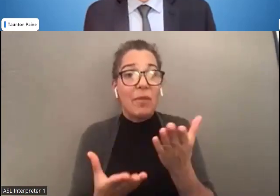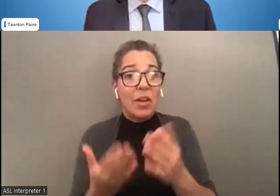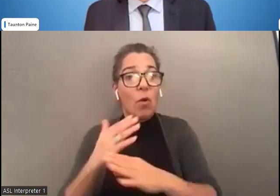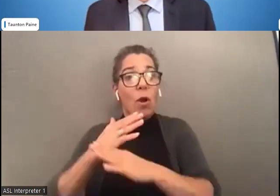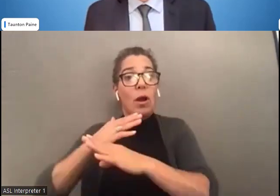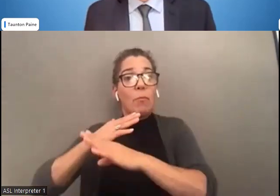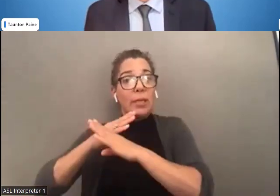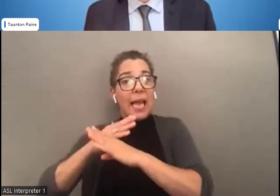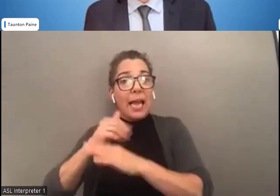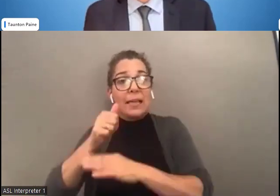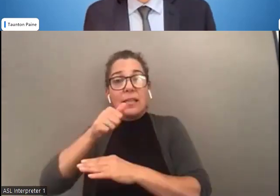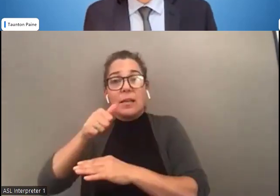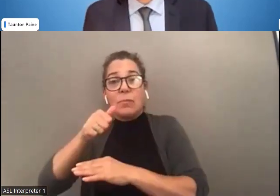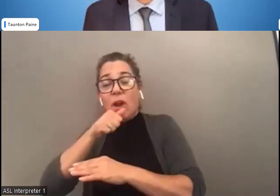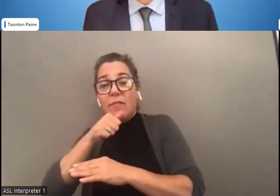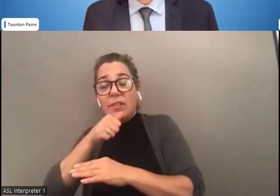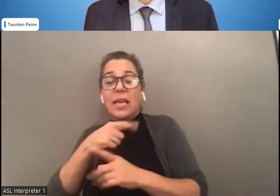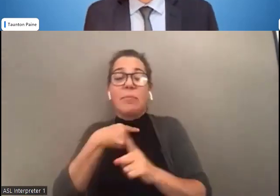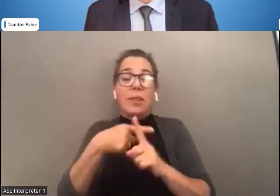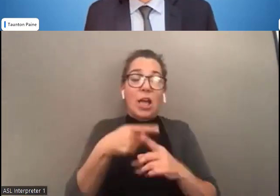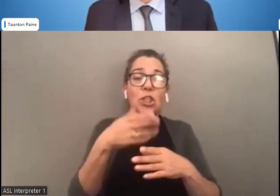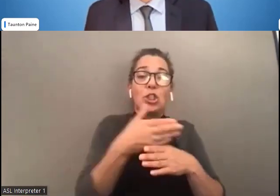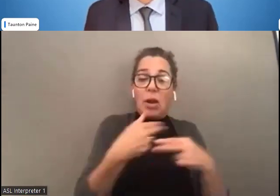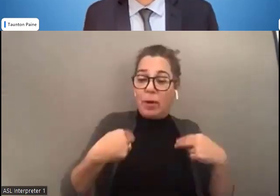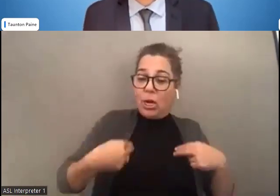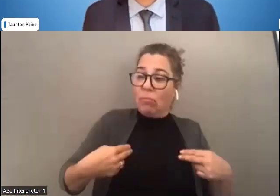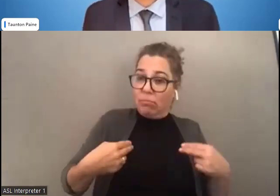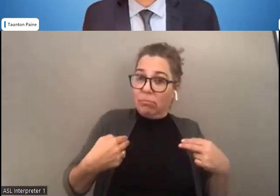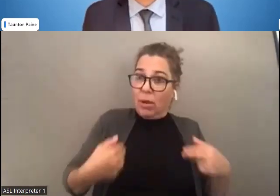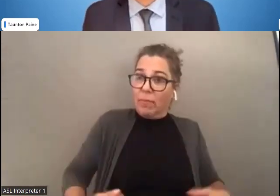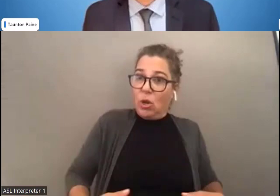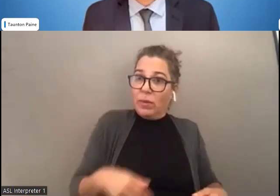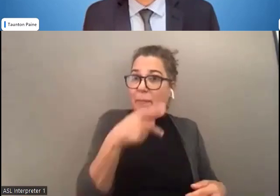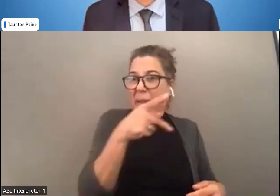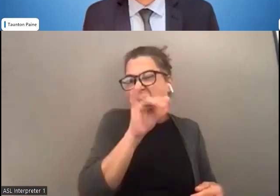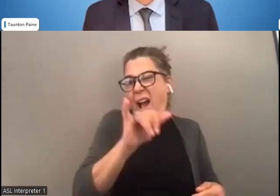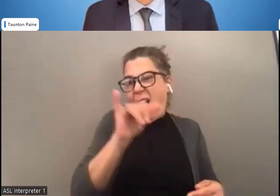while sharing human research participant data that we went through in some detail in the webinar,